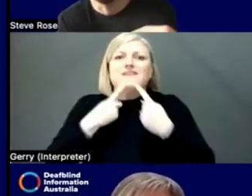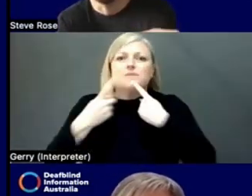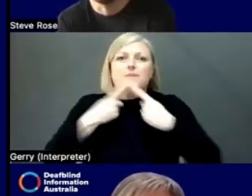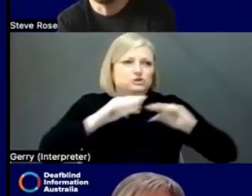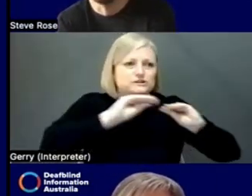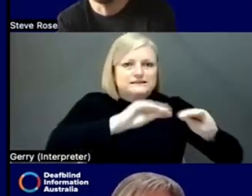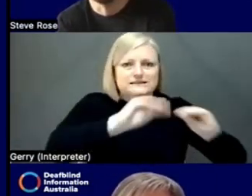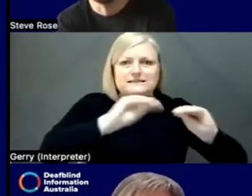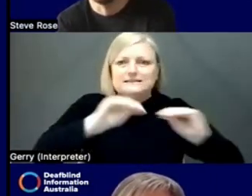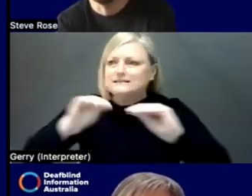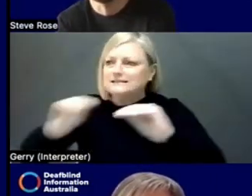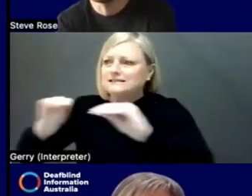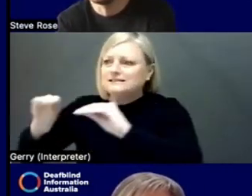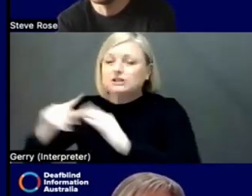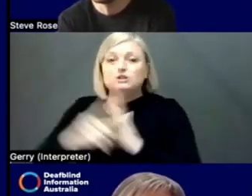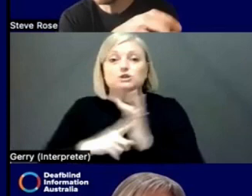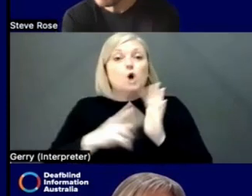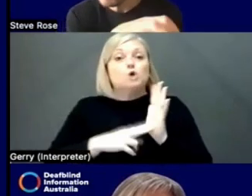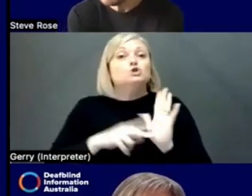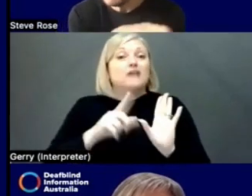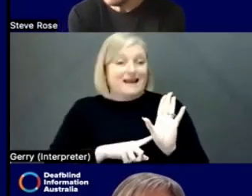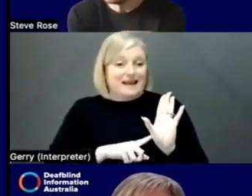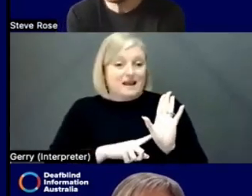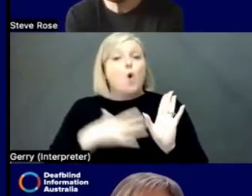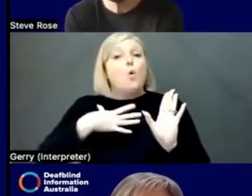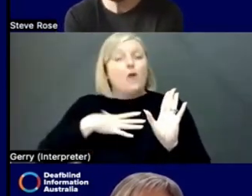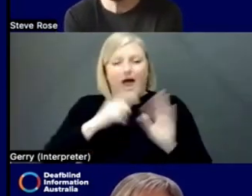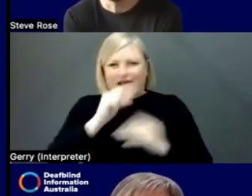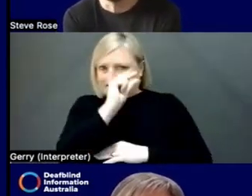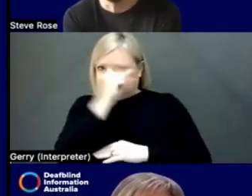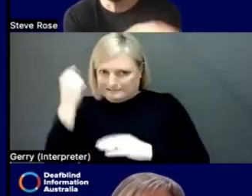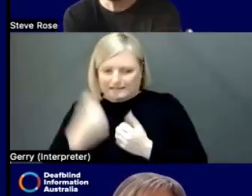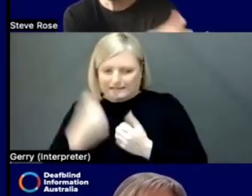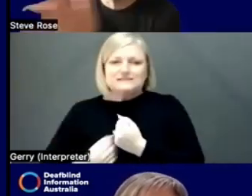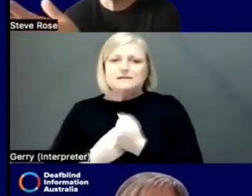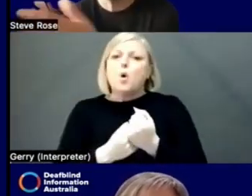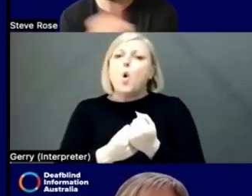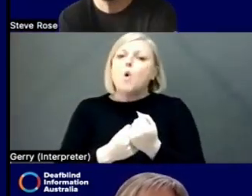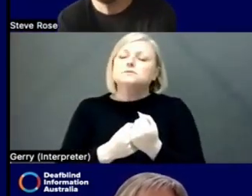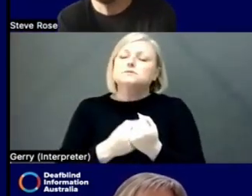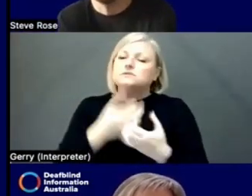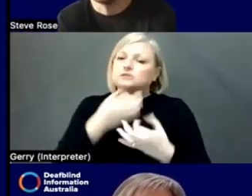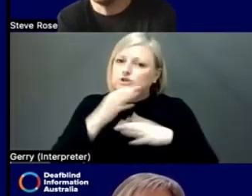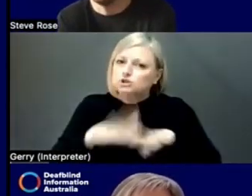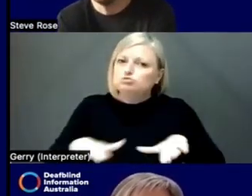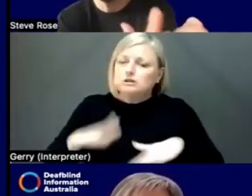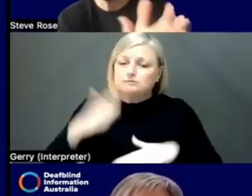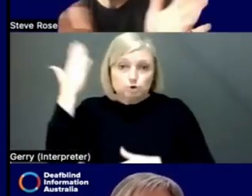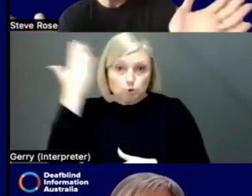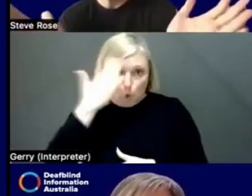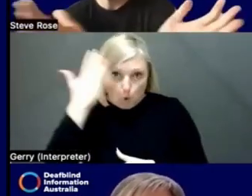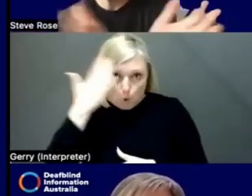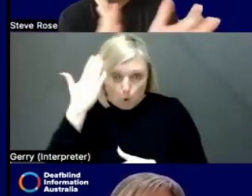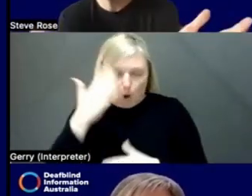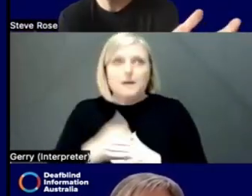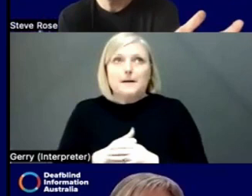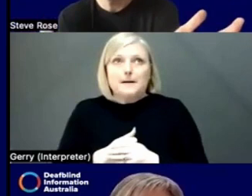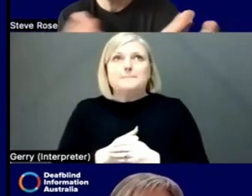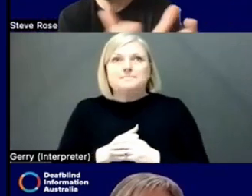people in schools. That was the first remit, but actually over time it's become more,